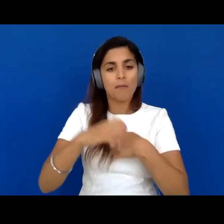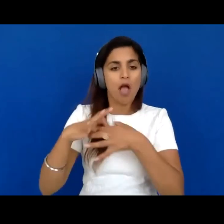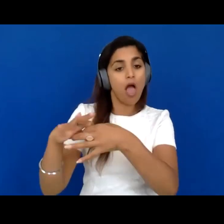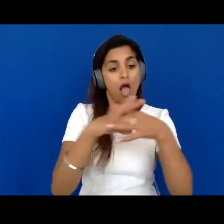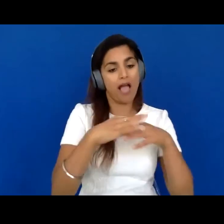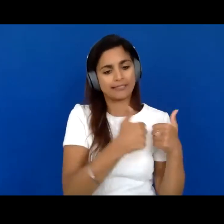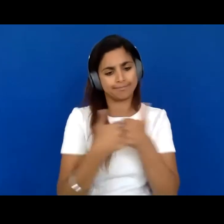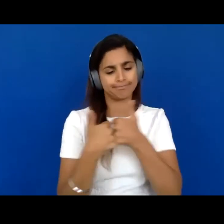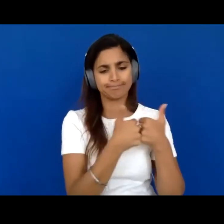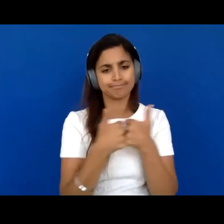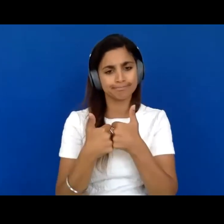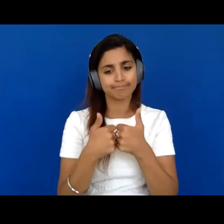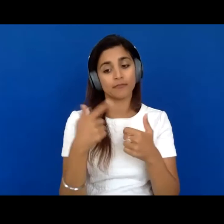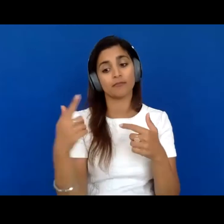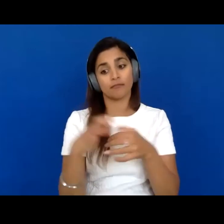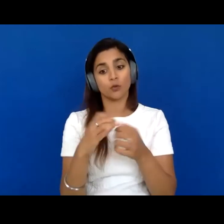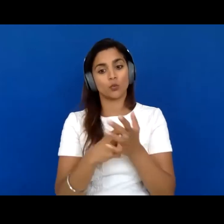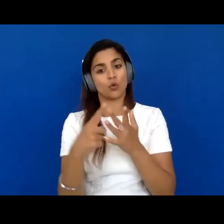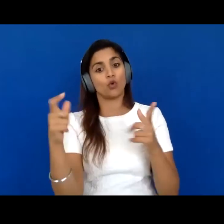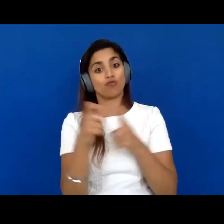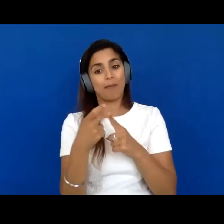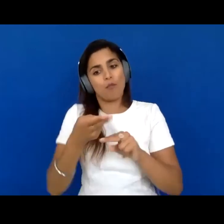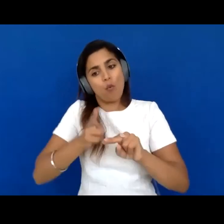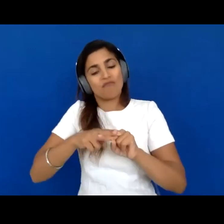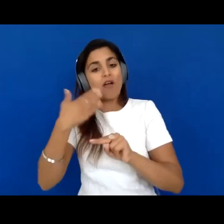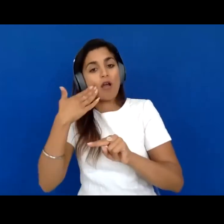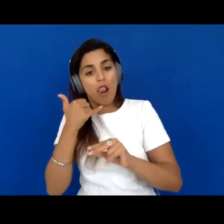color critique which is what we're discussing in the symposium as well crip